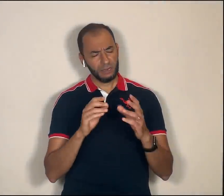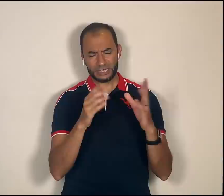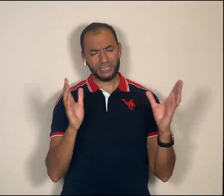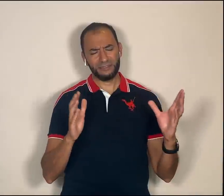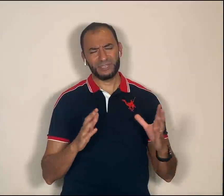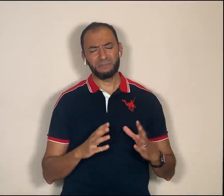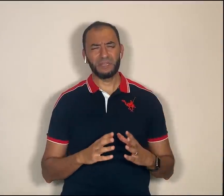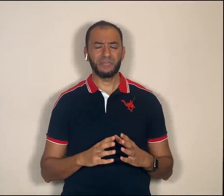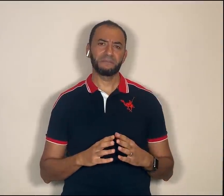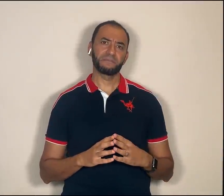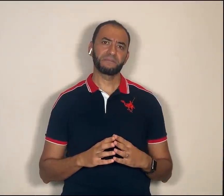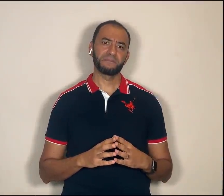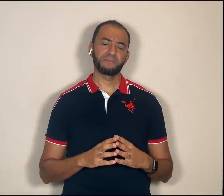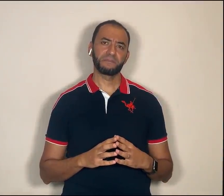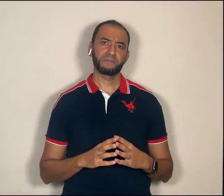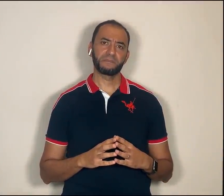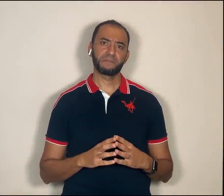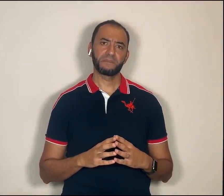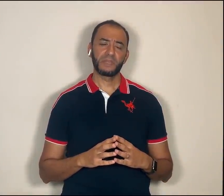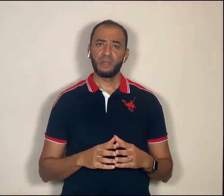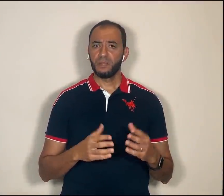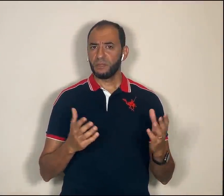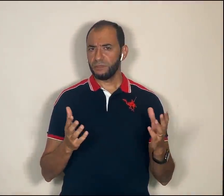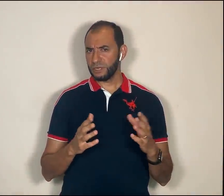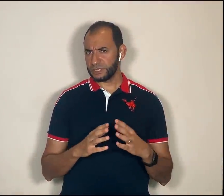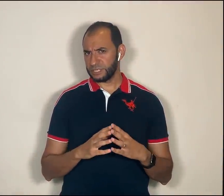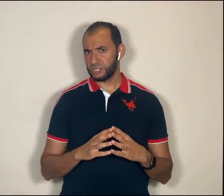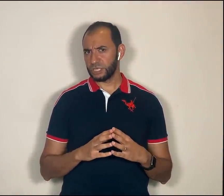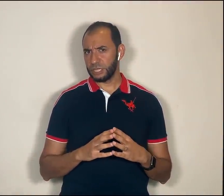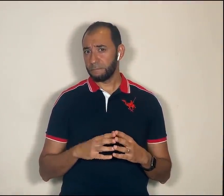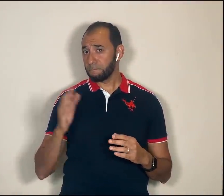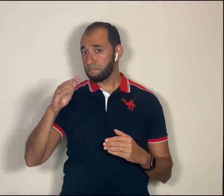let's say there are 10 million, there is essentially